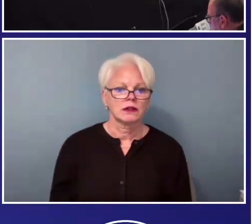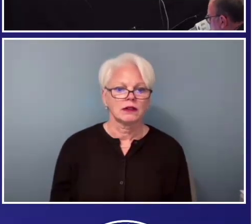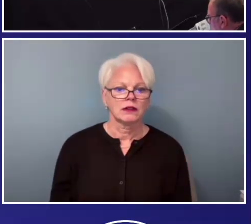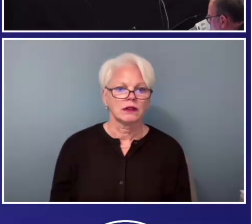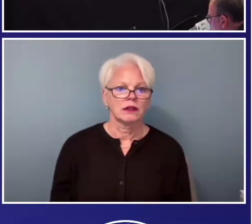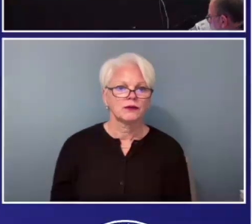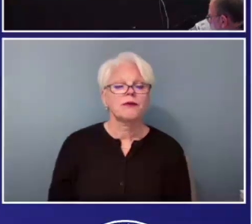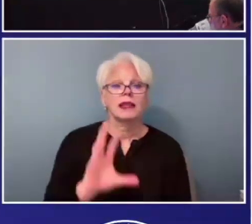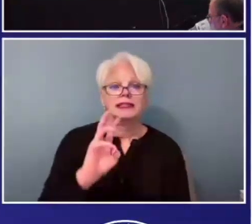Okay. If we go to 685.209 --